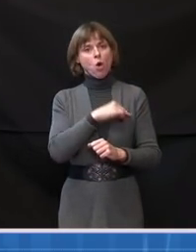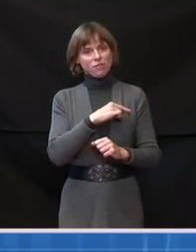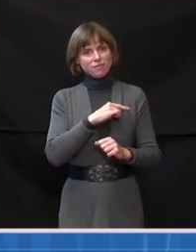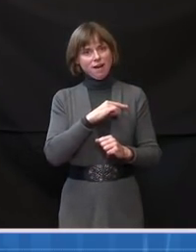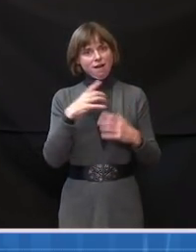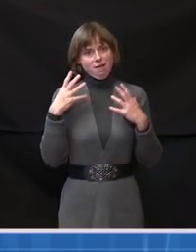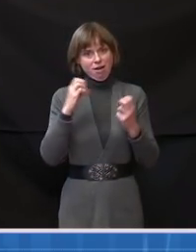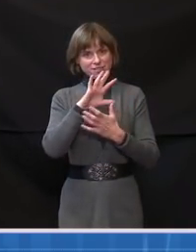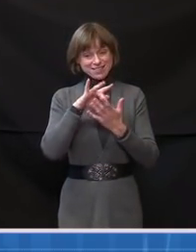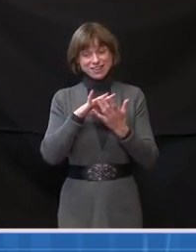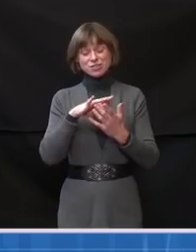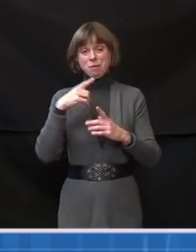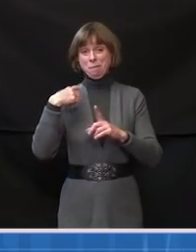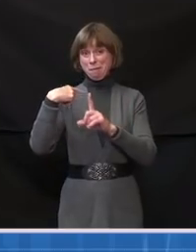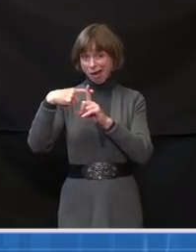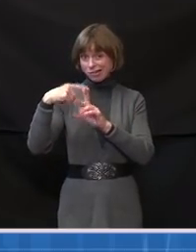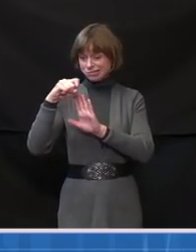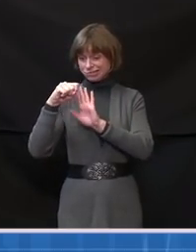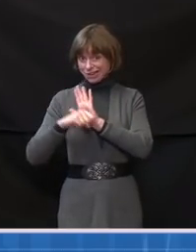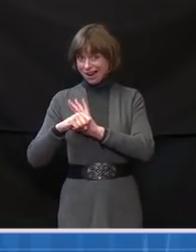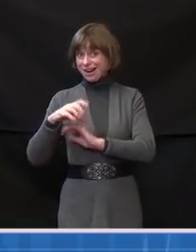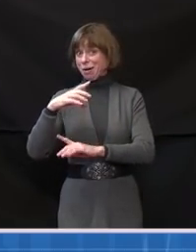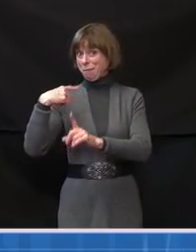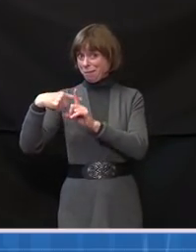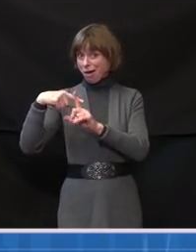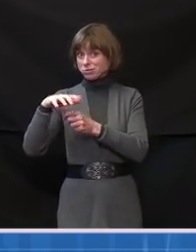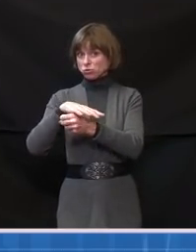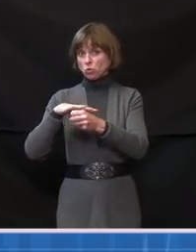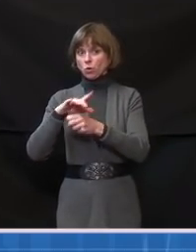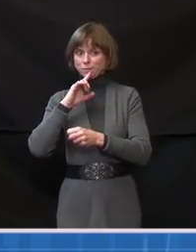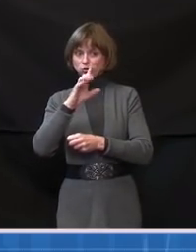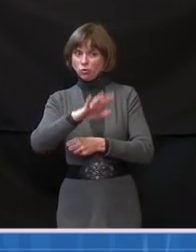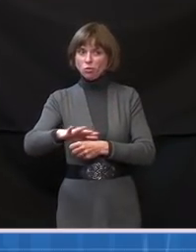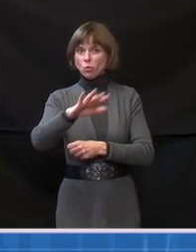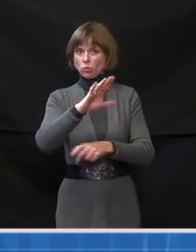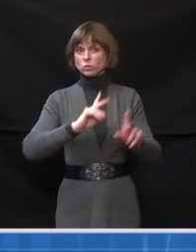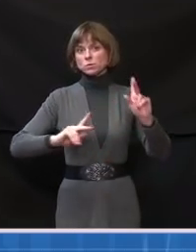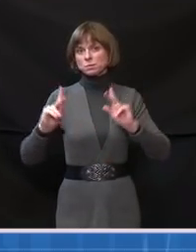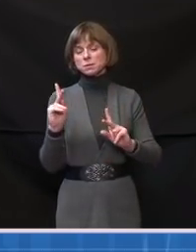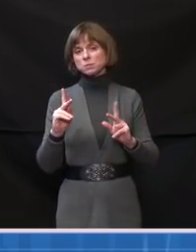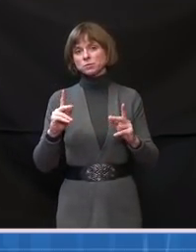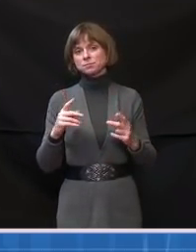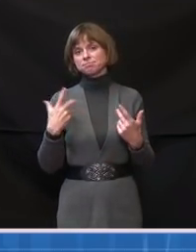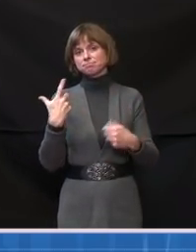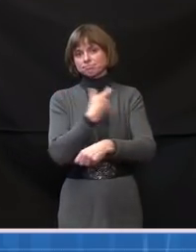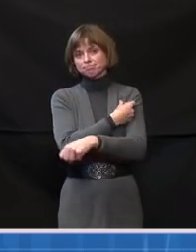to make sure that their patient populations are getting vaccinated. The Press: And if I could ask one other question;